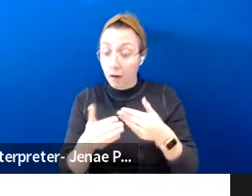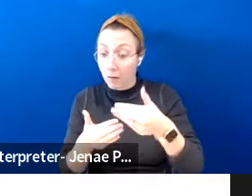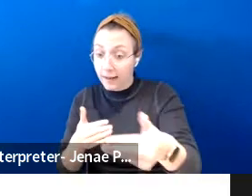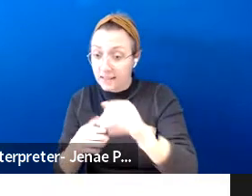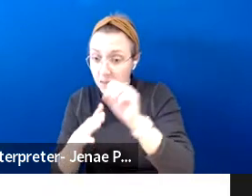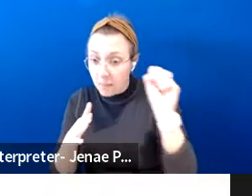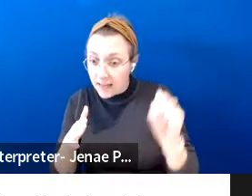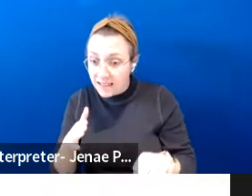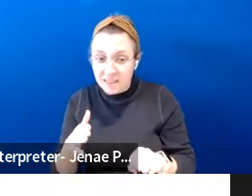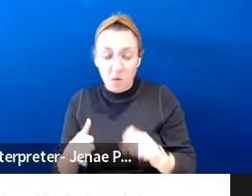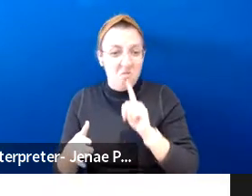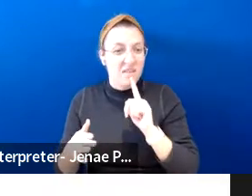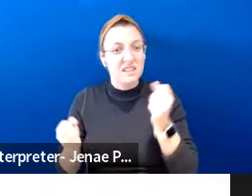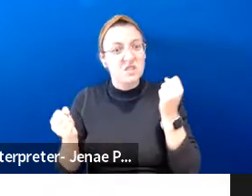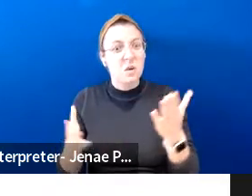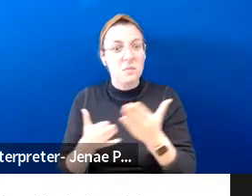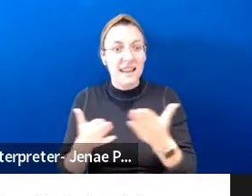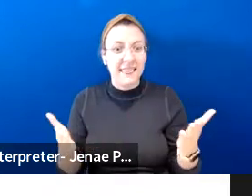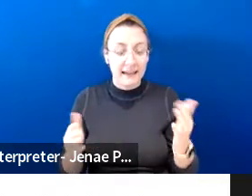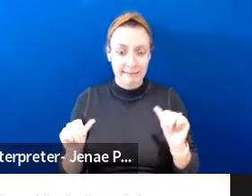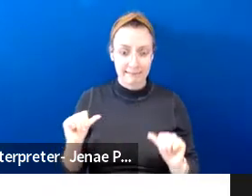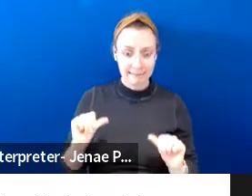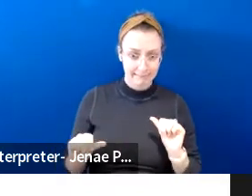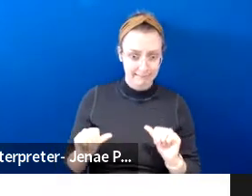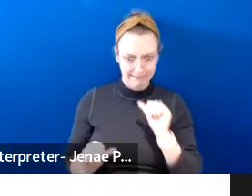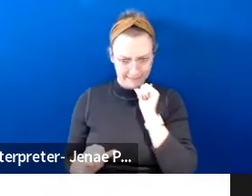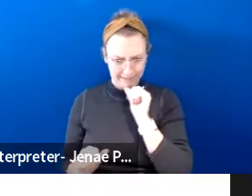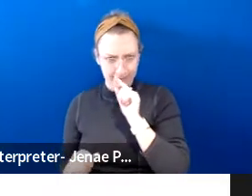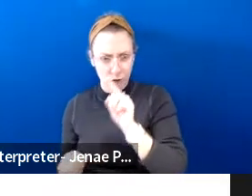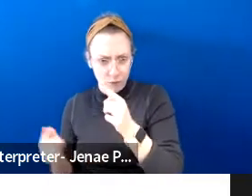are so many things that are left uncertain? So many things are unknown.